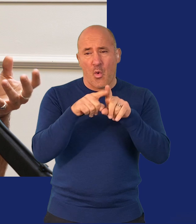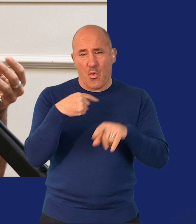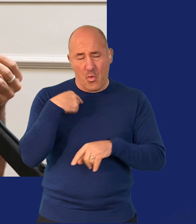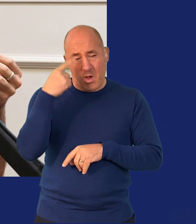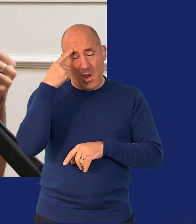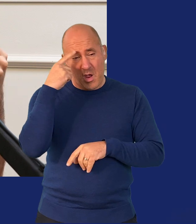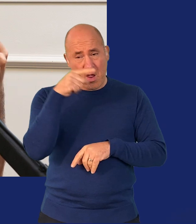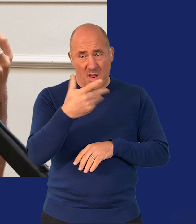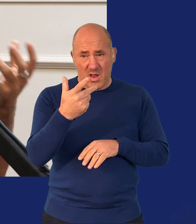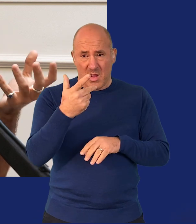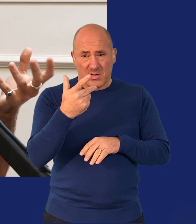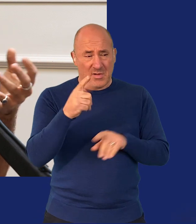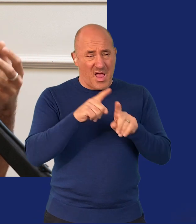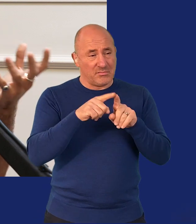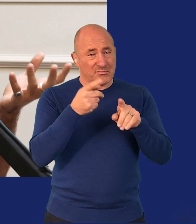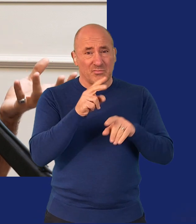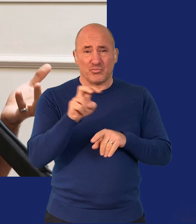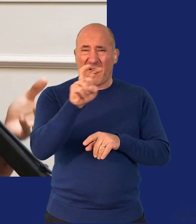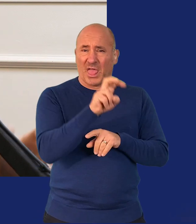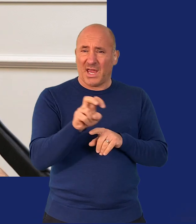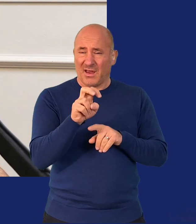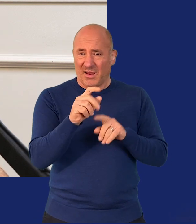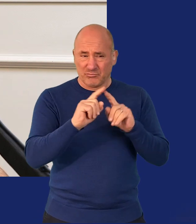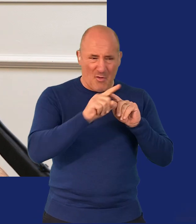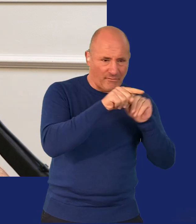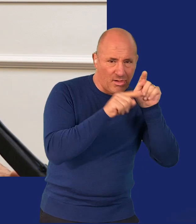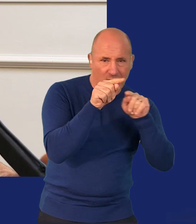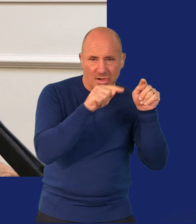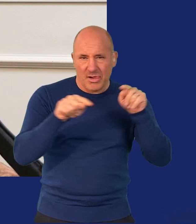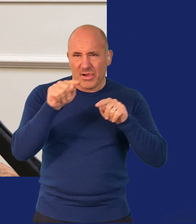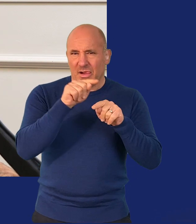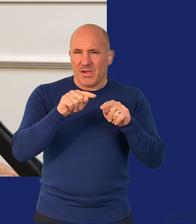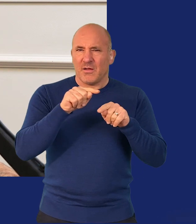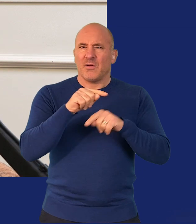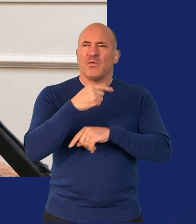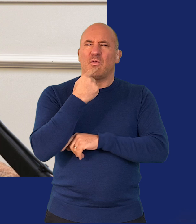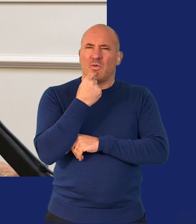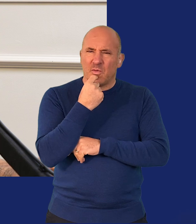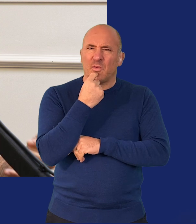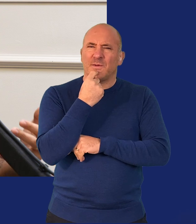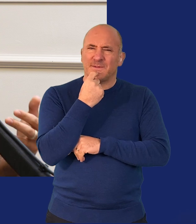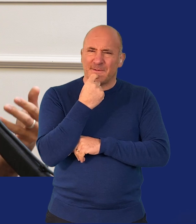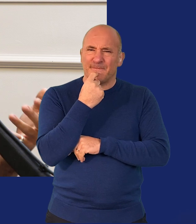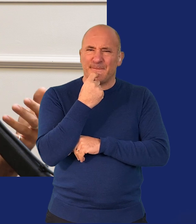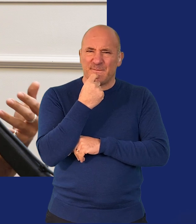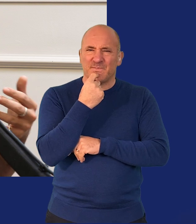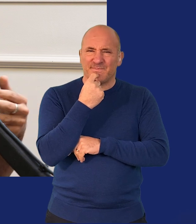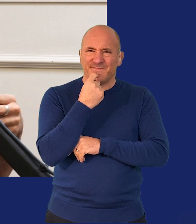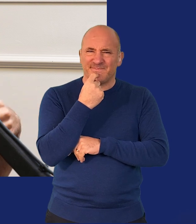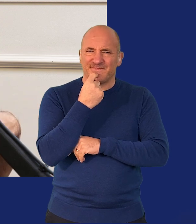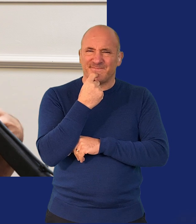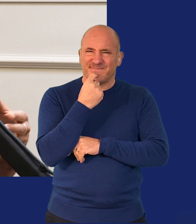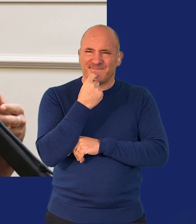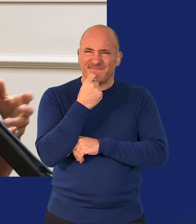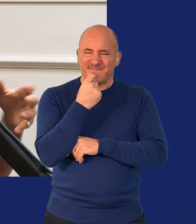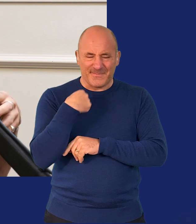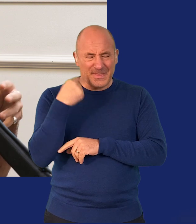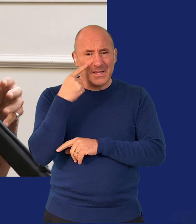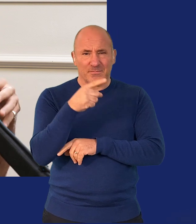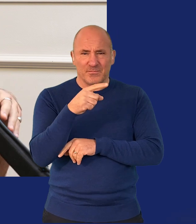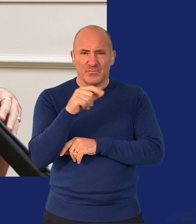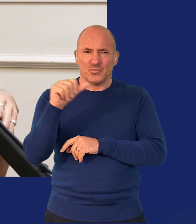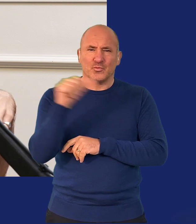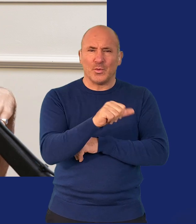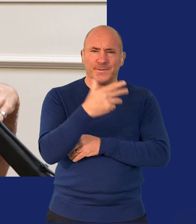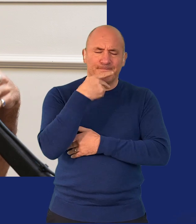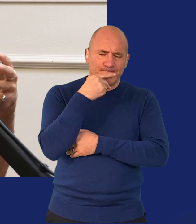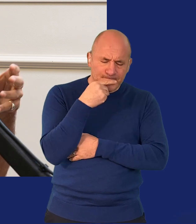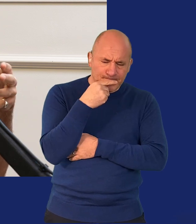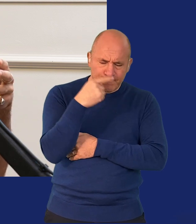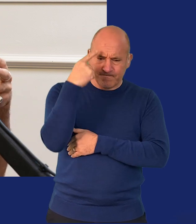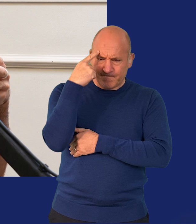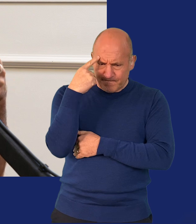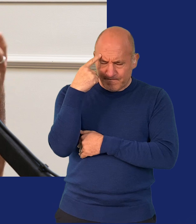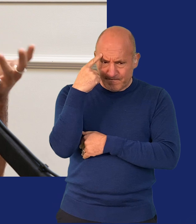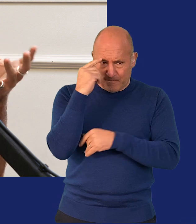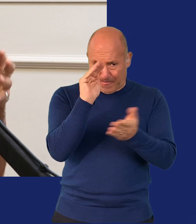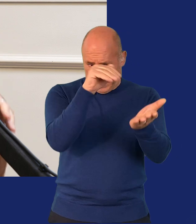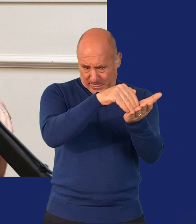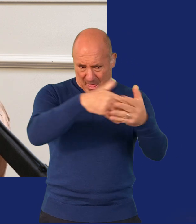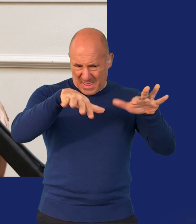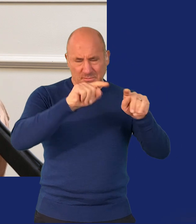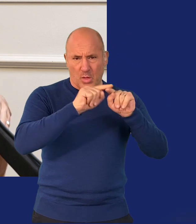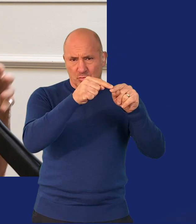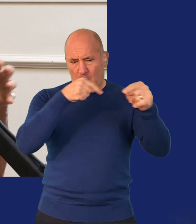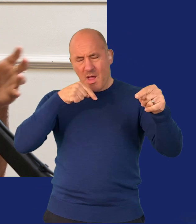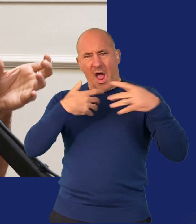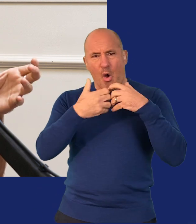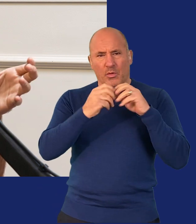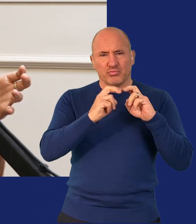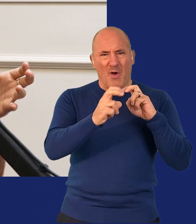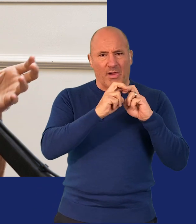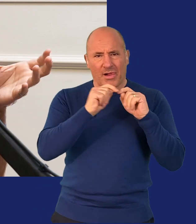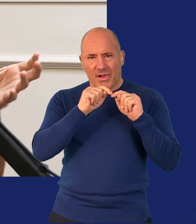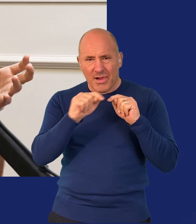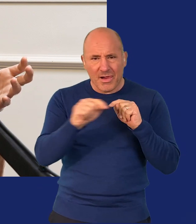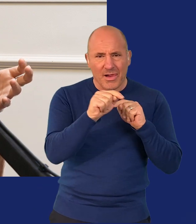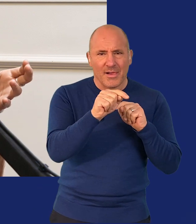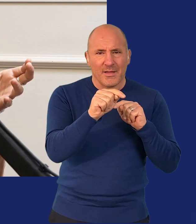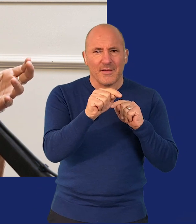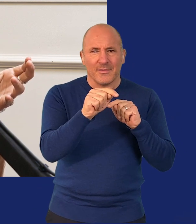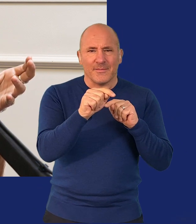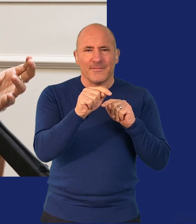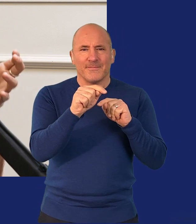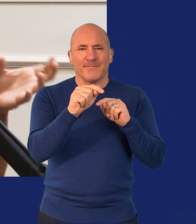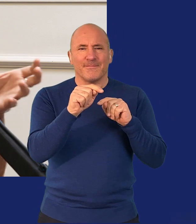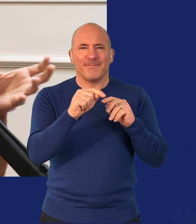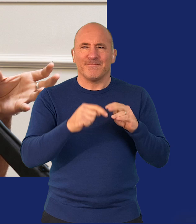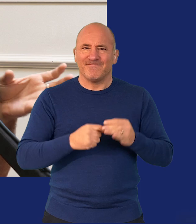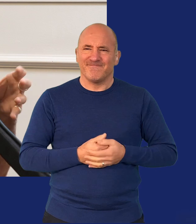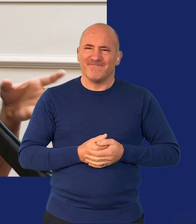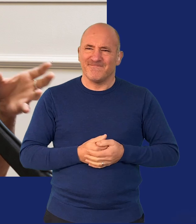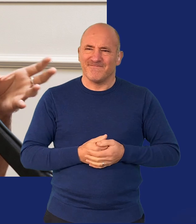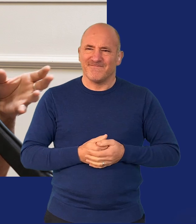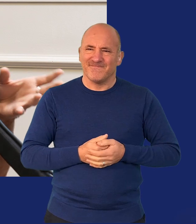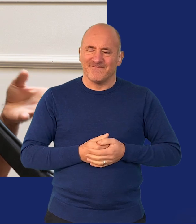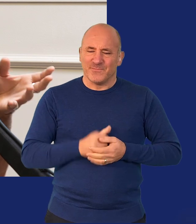a lot of it is, um, like, and certainly the, like, traveling part too, so, so,